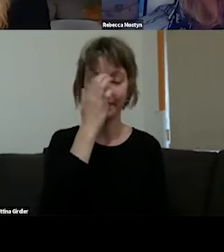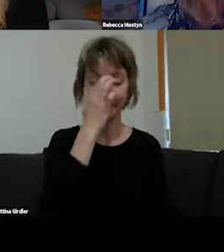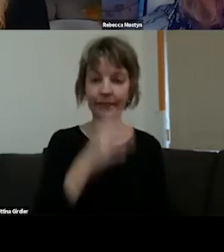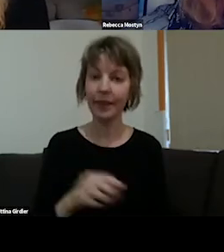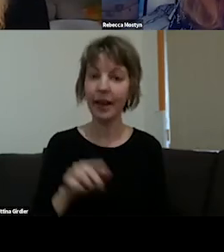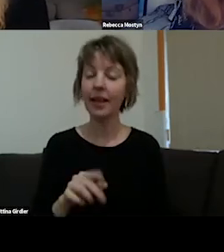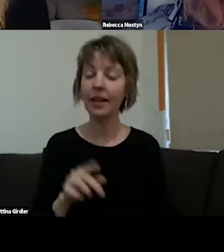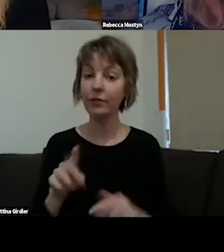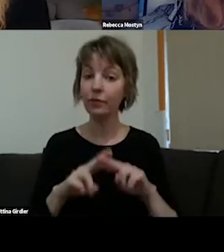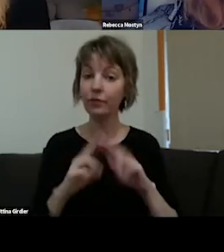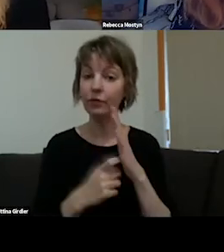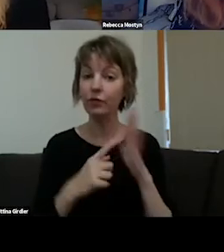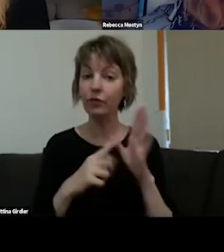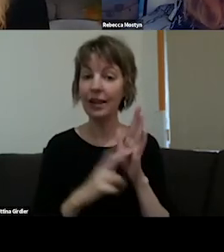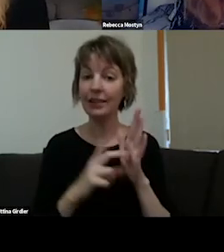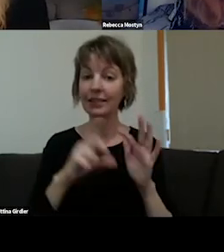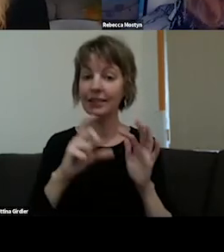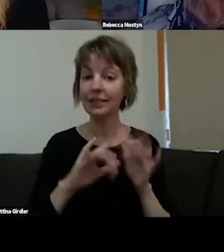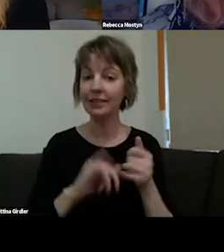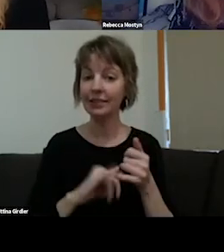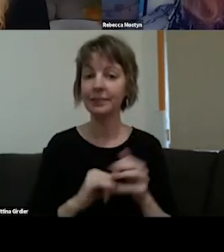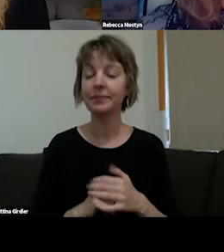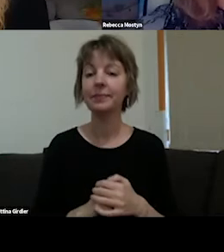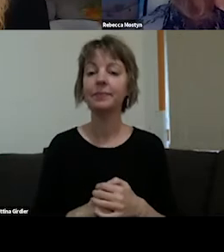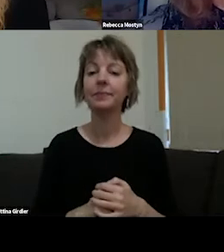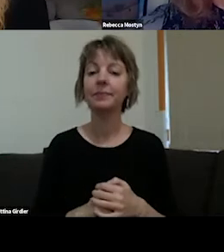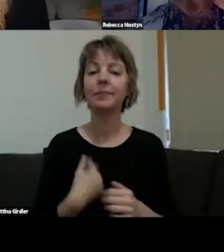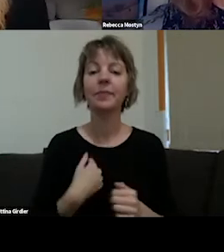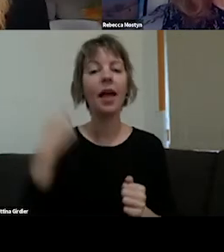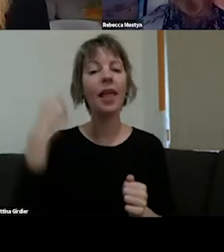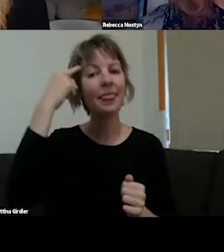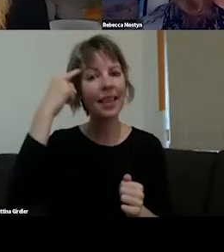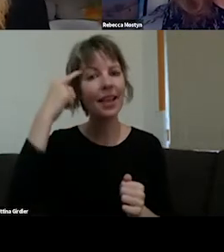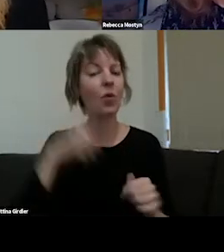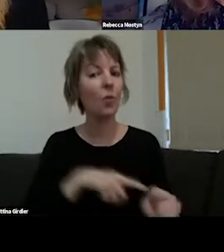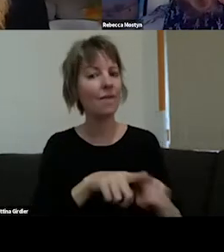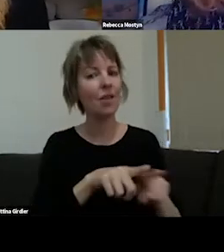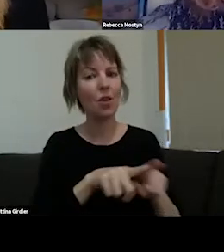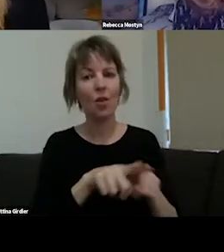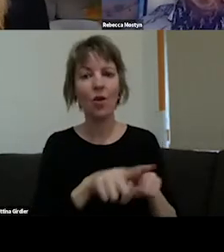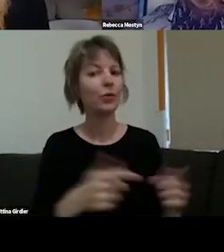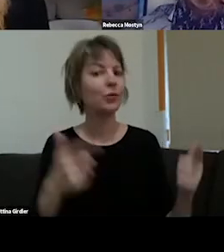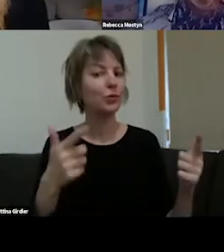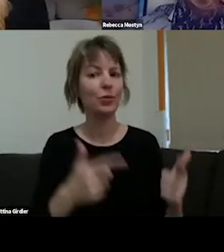I was just going to add as well I think we've learnt so much about the development of the custodianship program